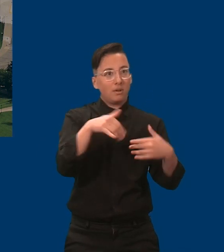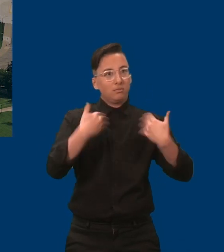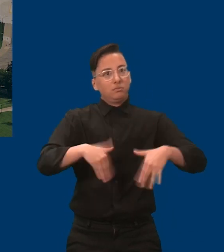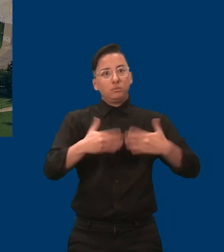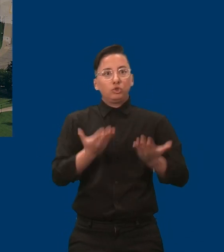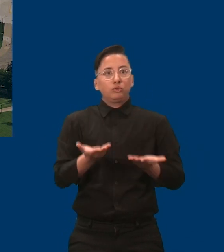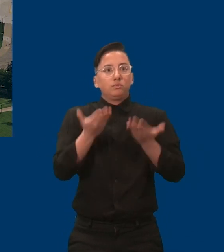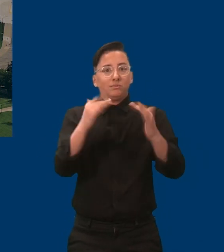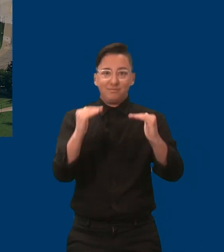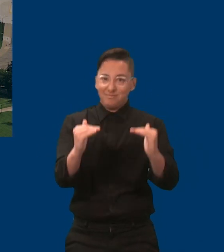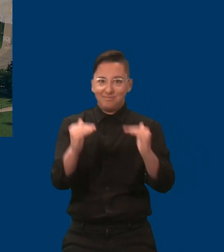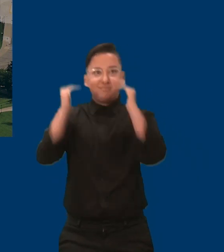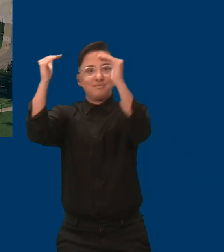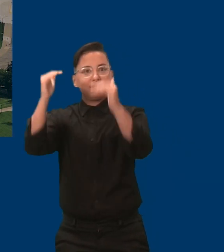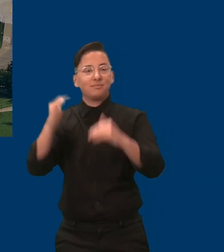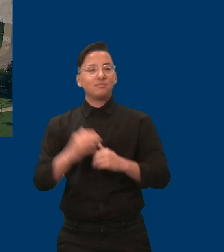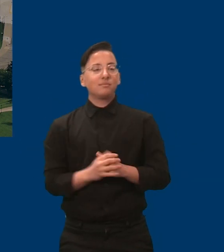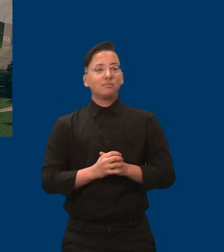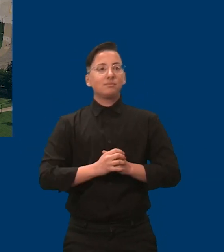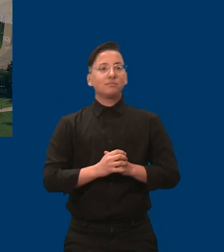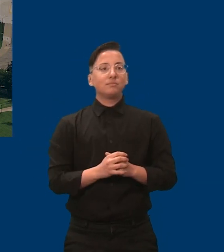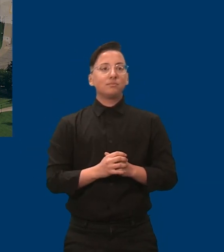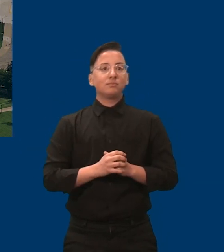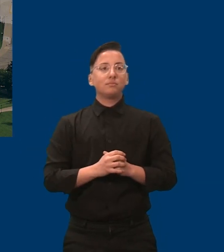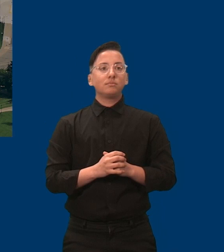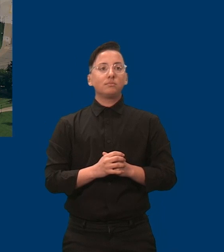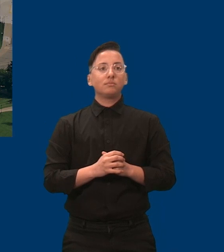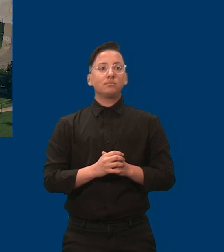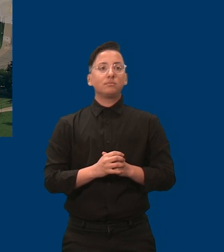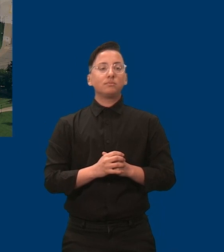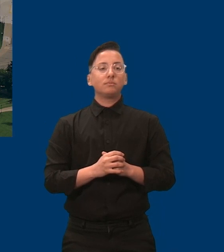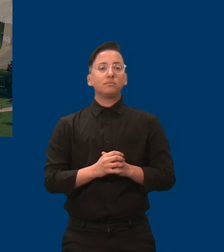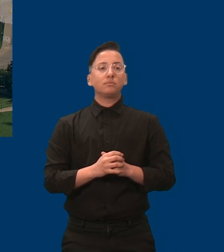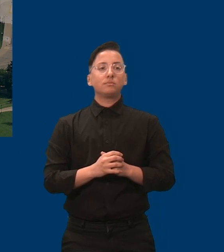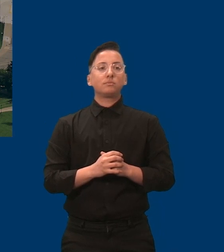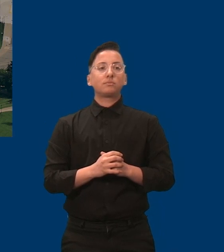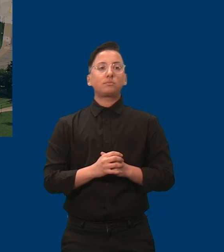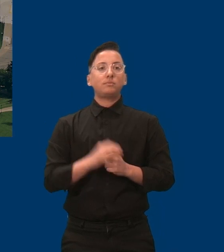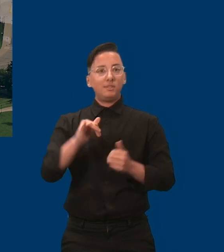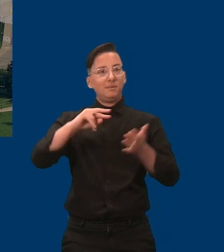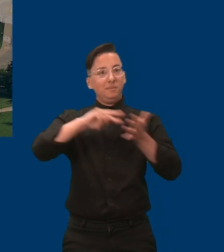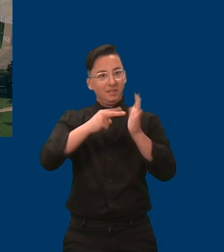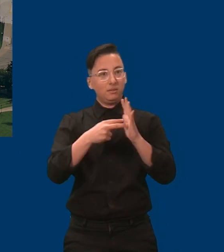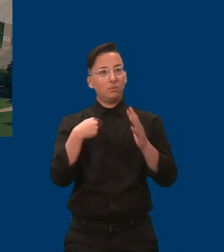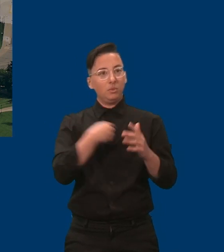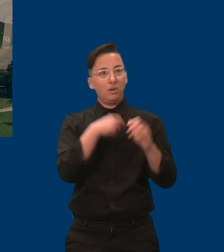Minnesotans with disabilities will be. Pillar two is improving the lives